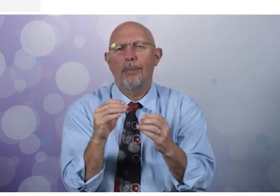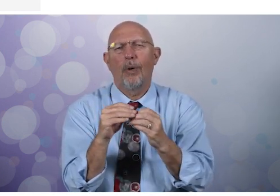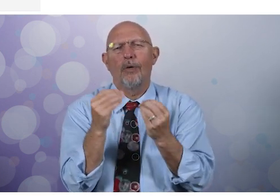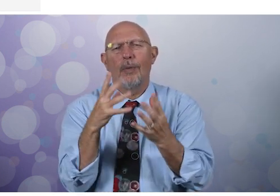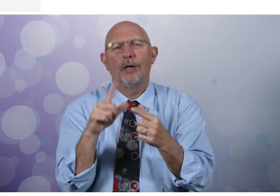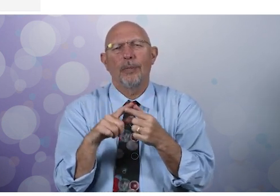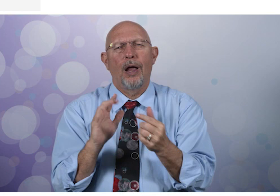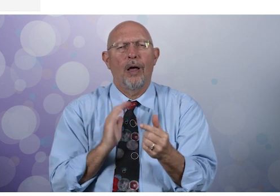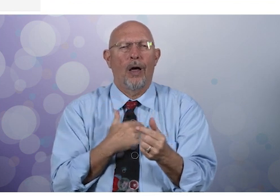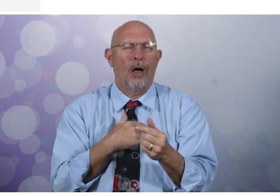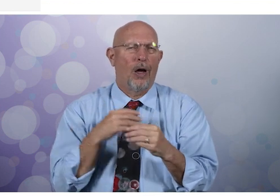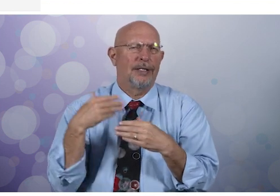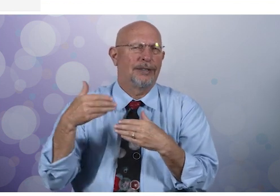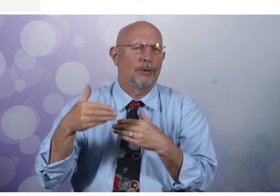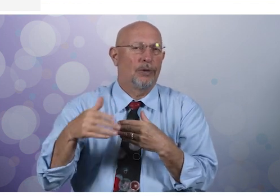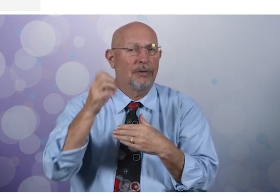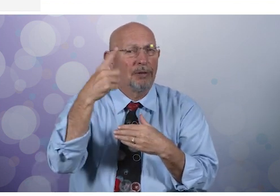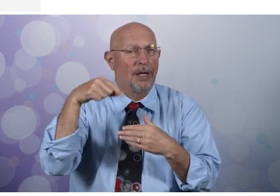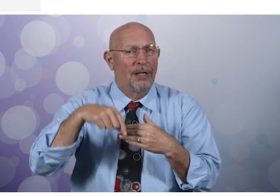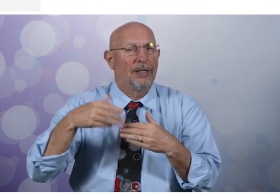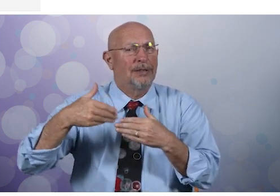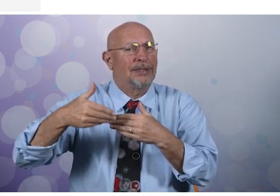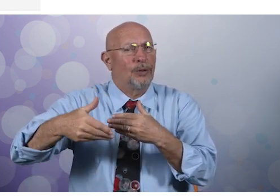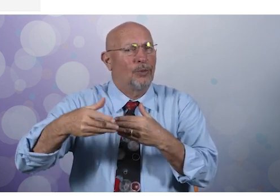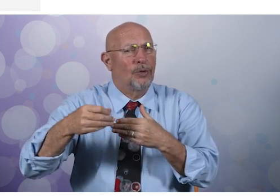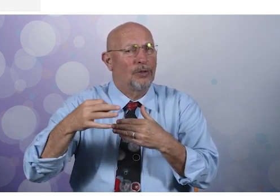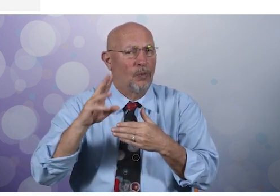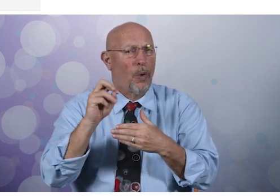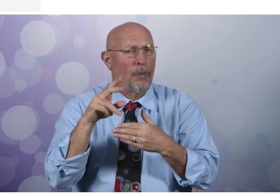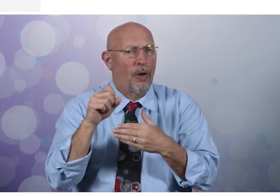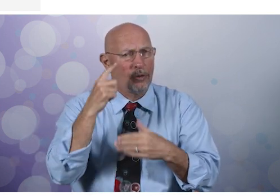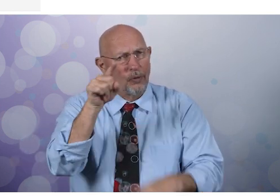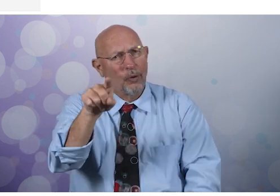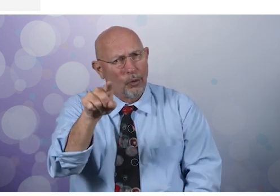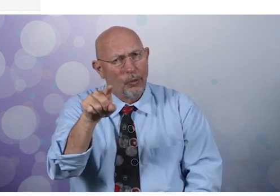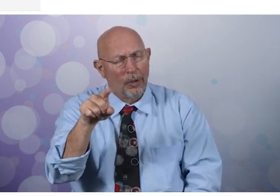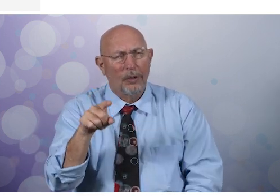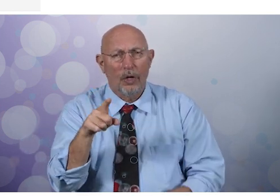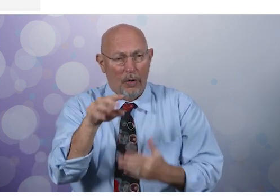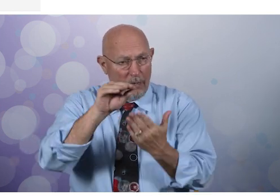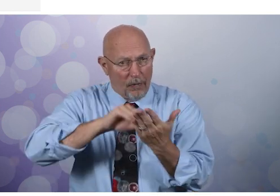This series is for you, and we welcome any feedback. By completing the survey, you'll be